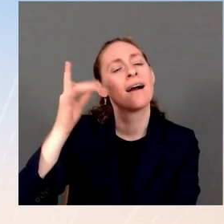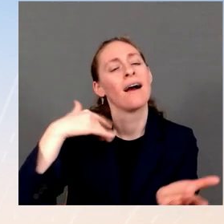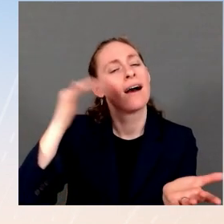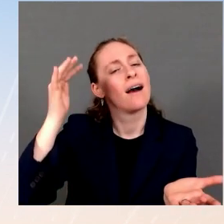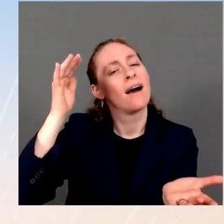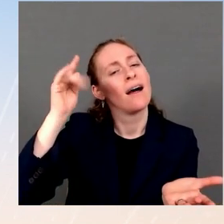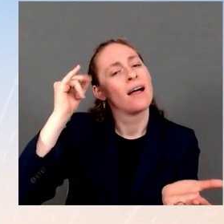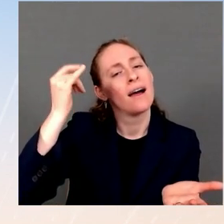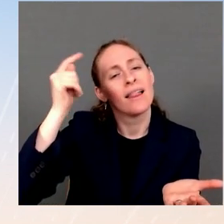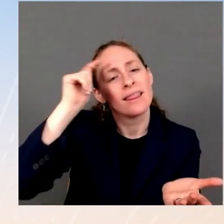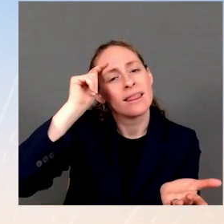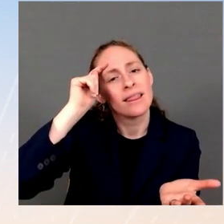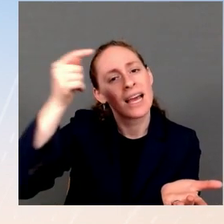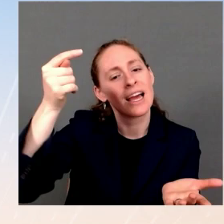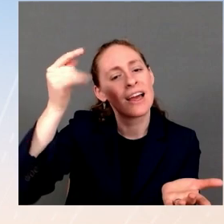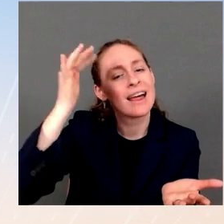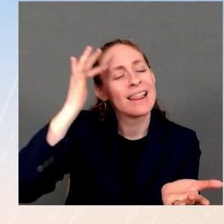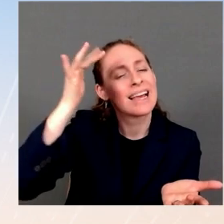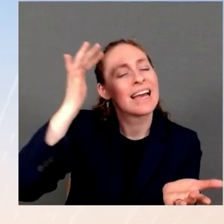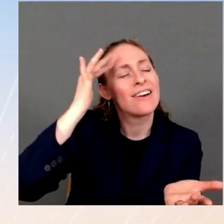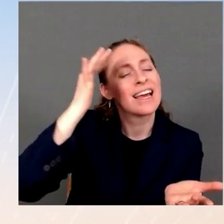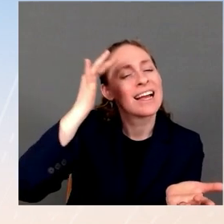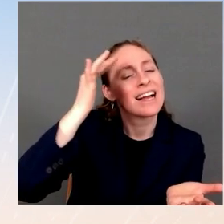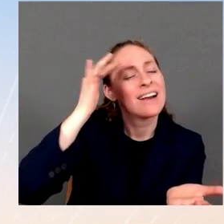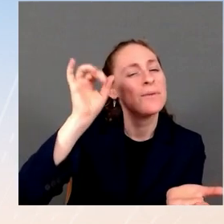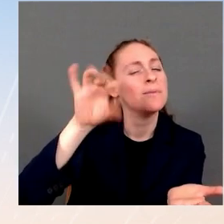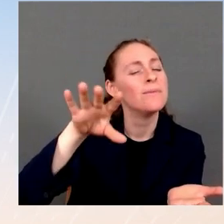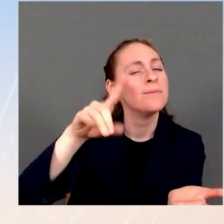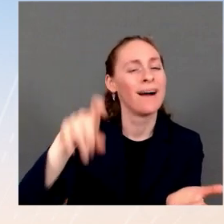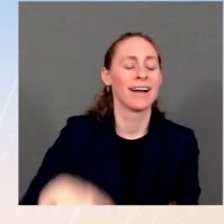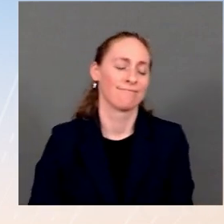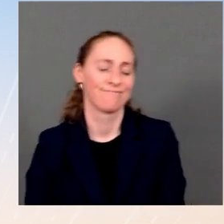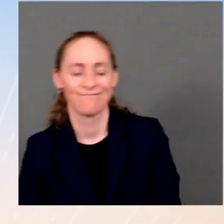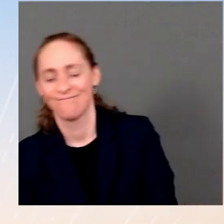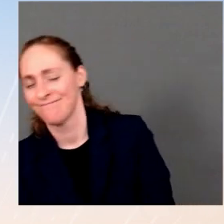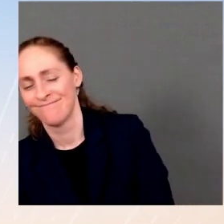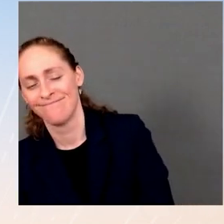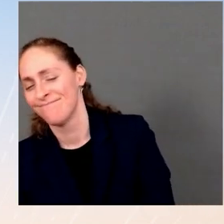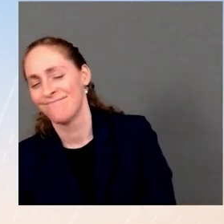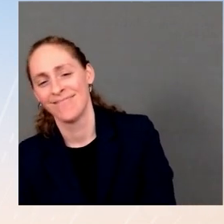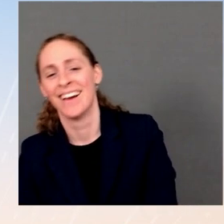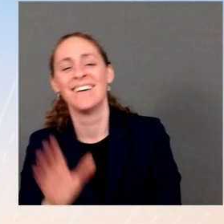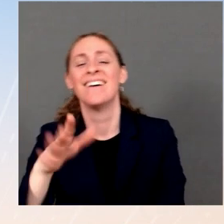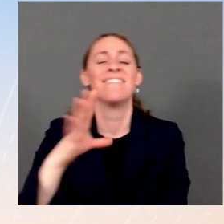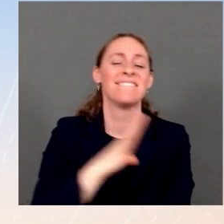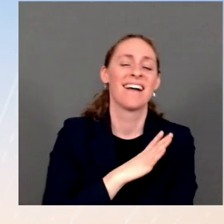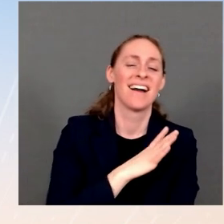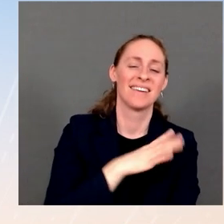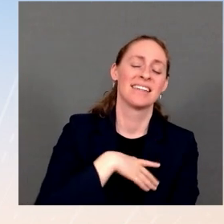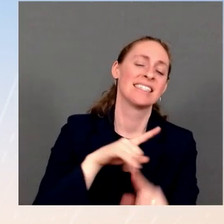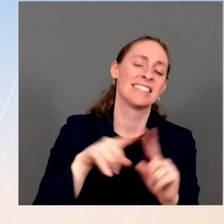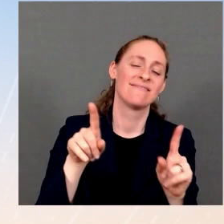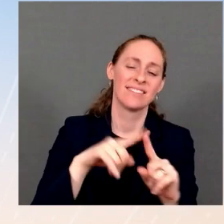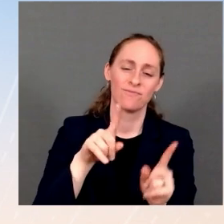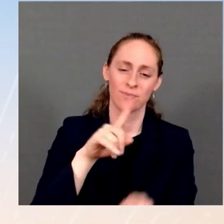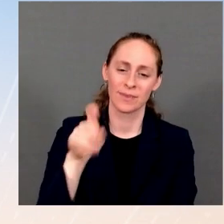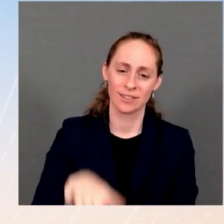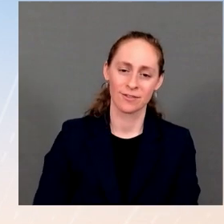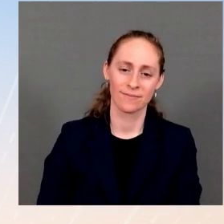The Press: Do we know how -- whether she could say we shouldn't be giving out J&J anymore -- and how quickly it could be removed from the market?